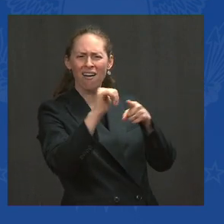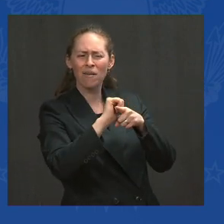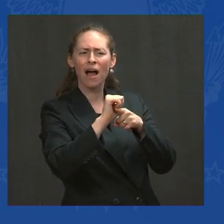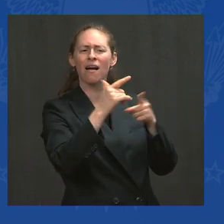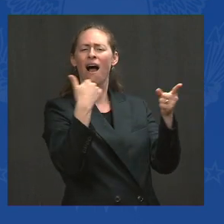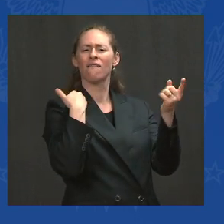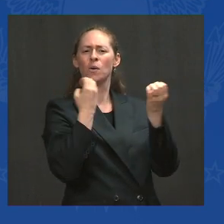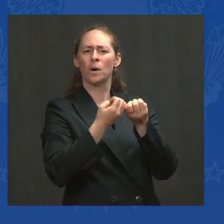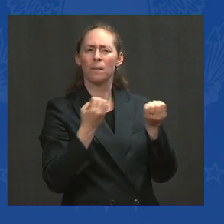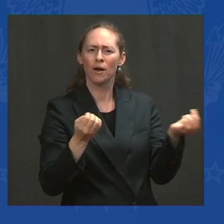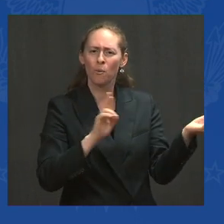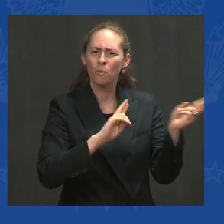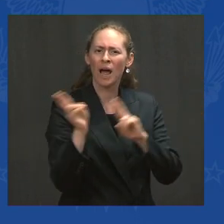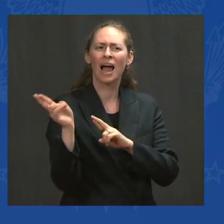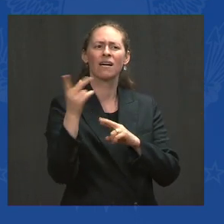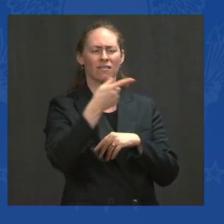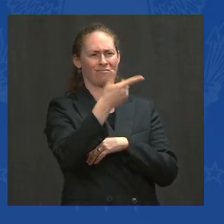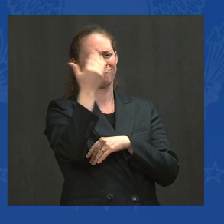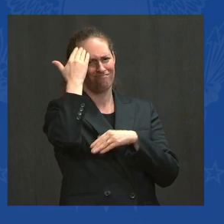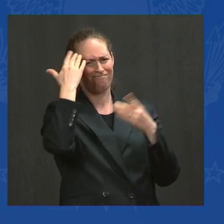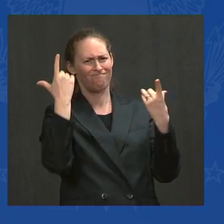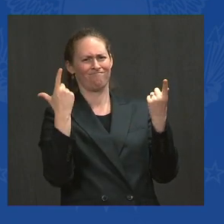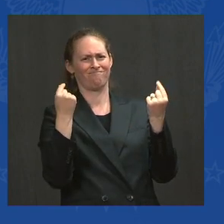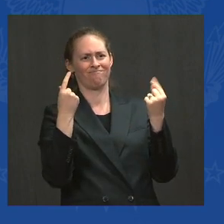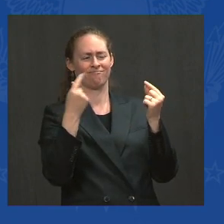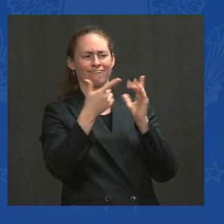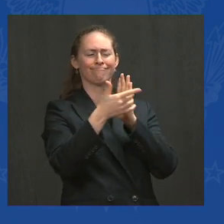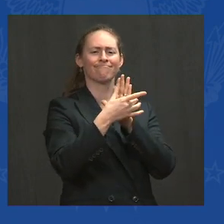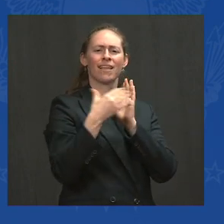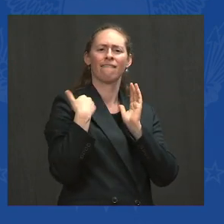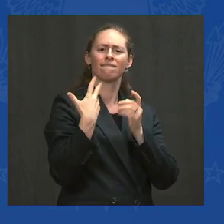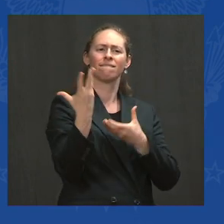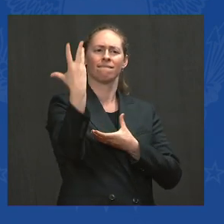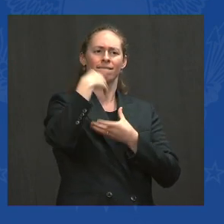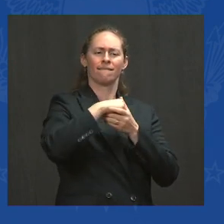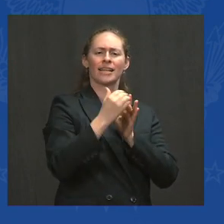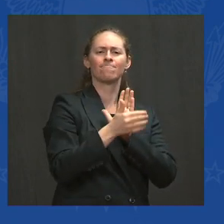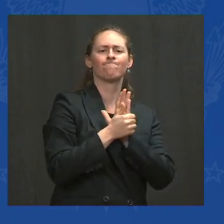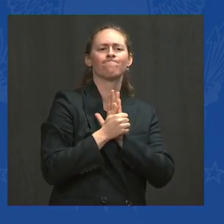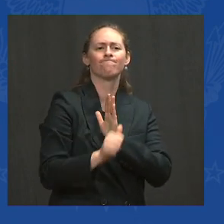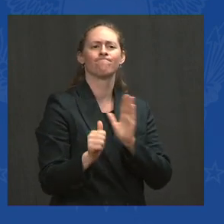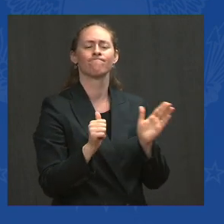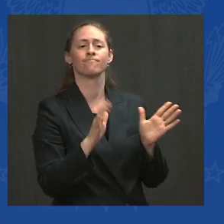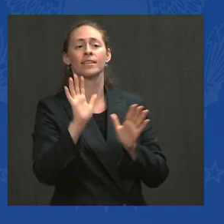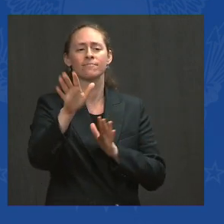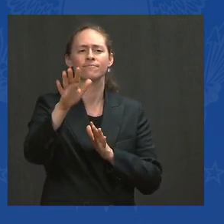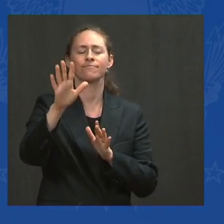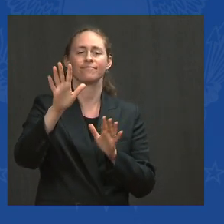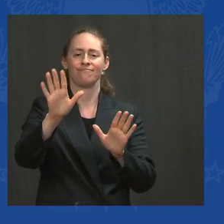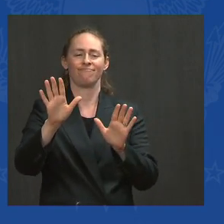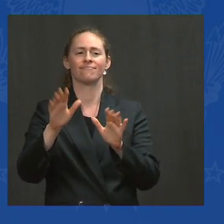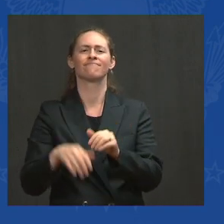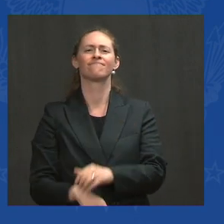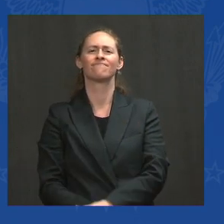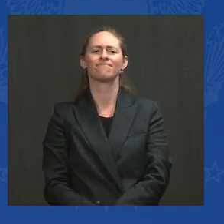re- -- more competent in terms of conducting war. Yes, ma'am. The Press: Thank you, Mr. President.